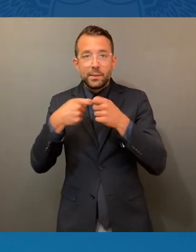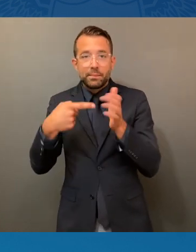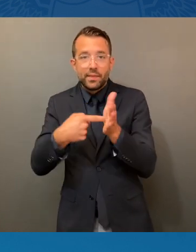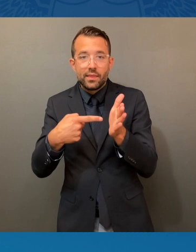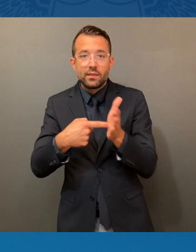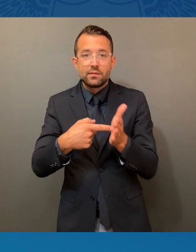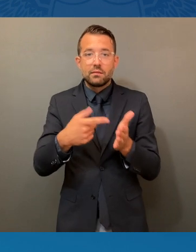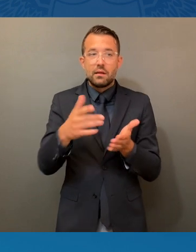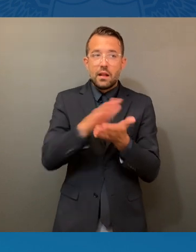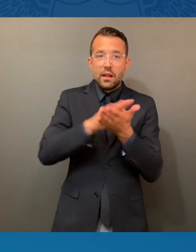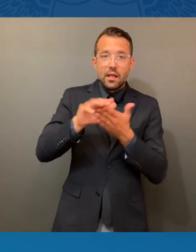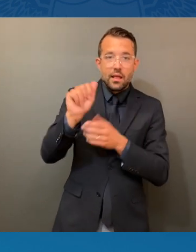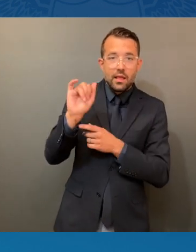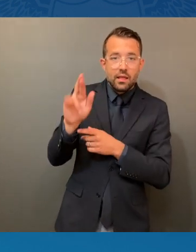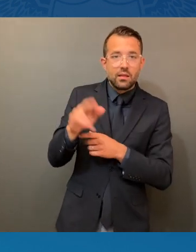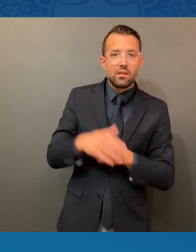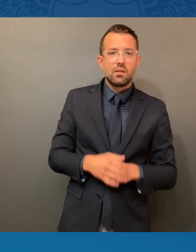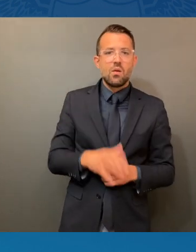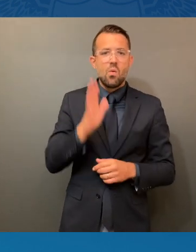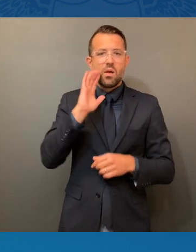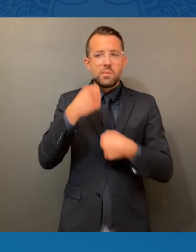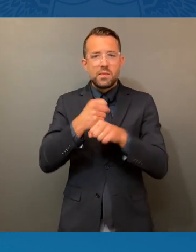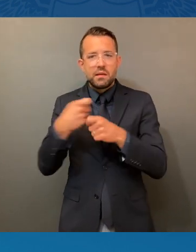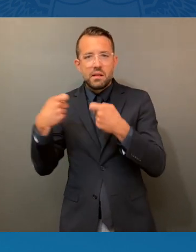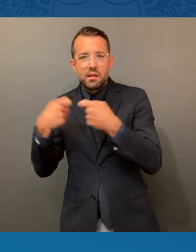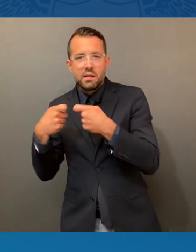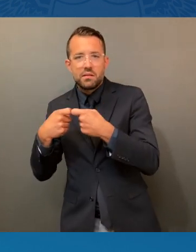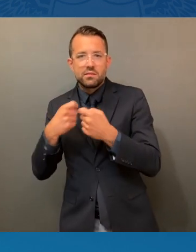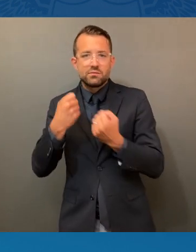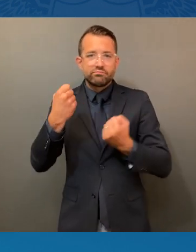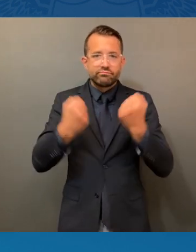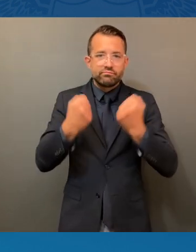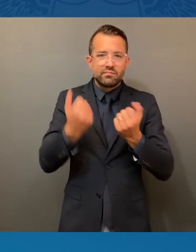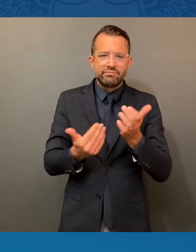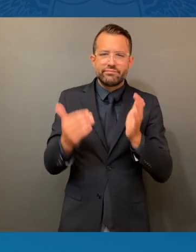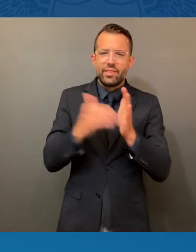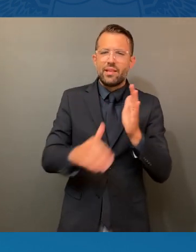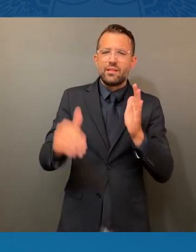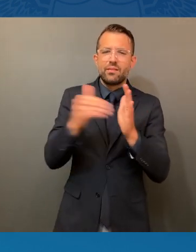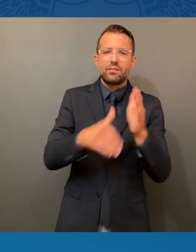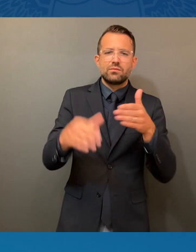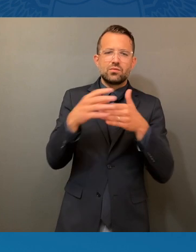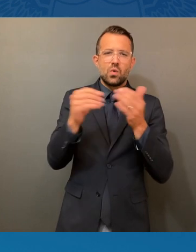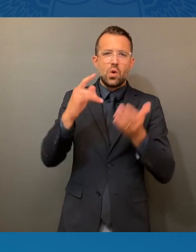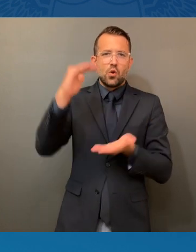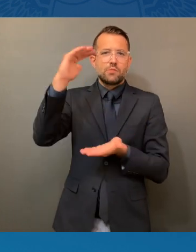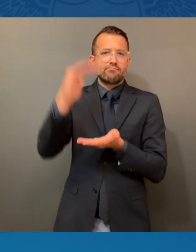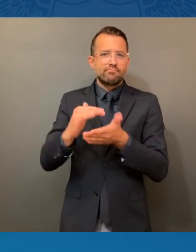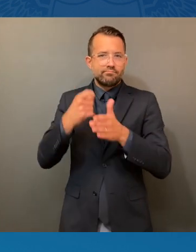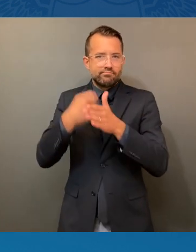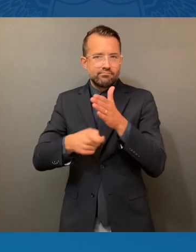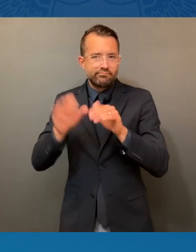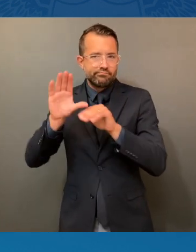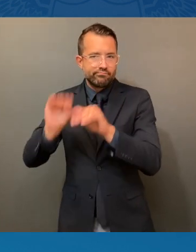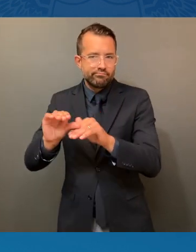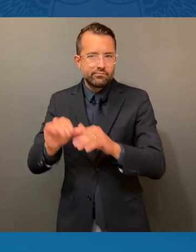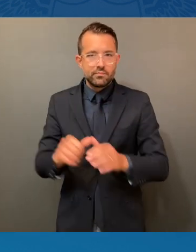thousands of dollars cheaper so that more people can afford to plug in a hybrid or electric car.